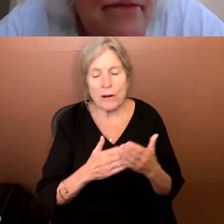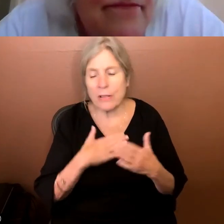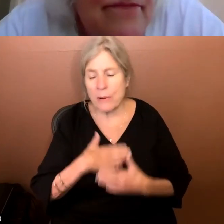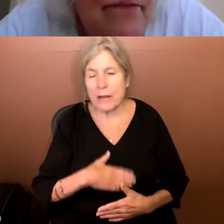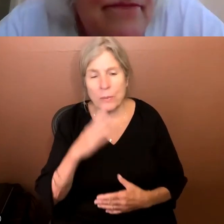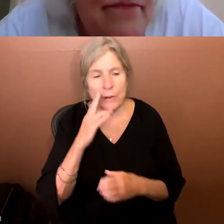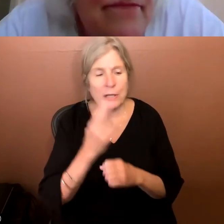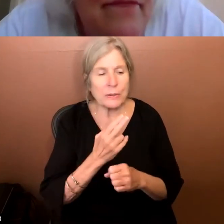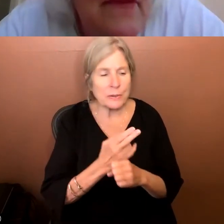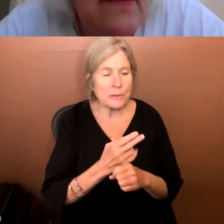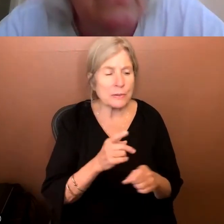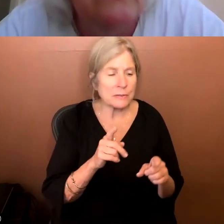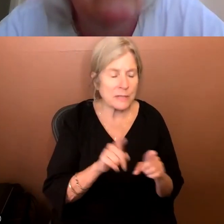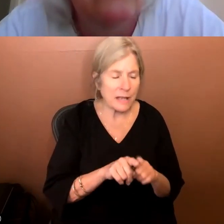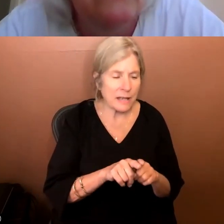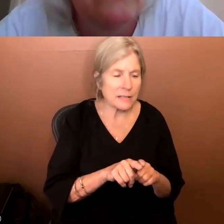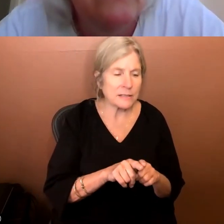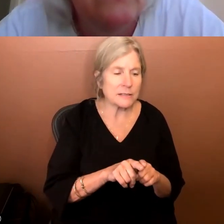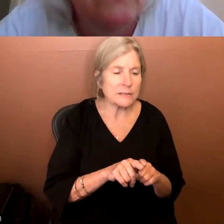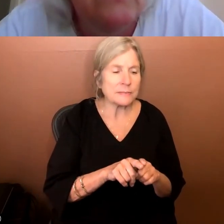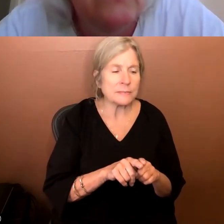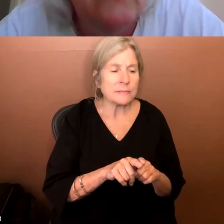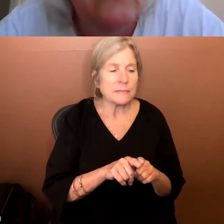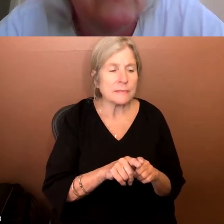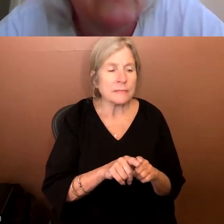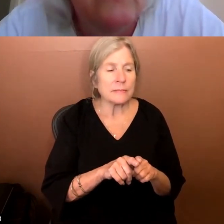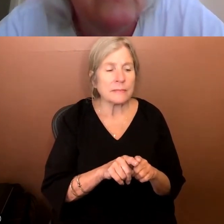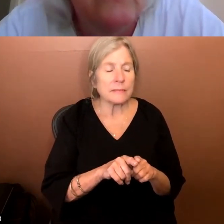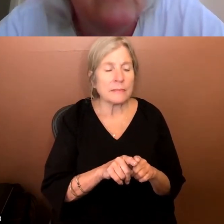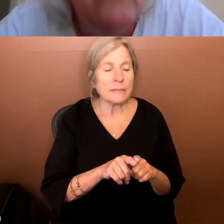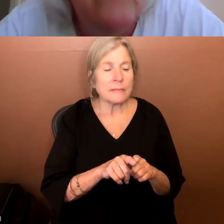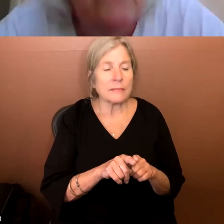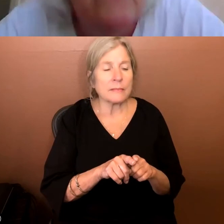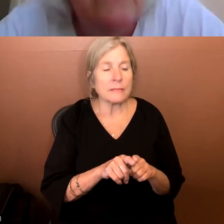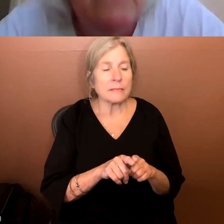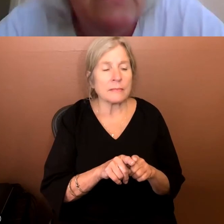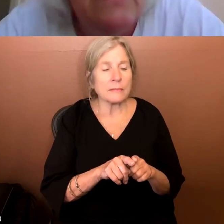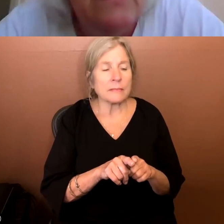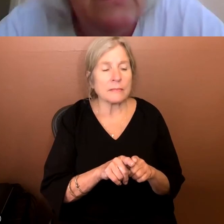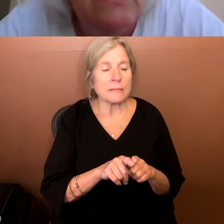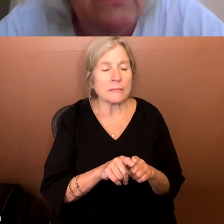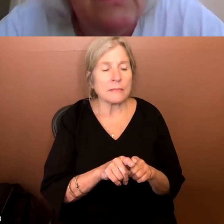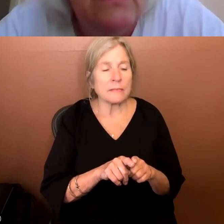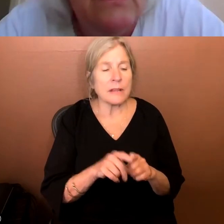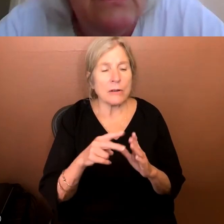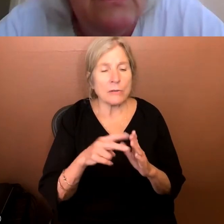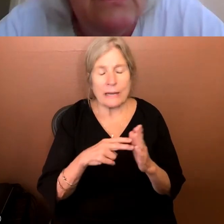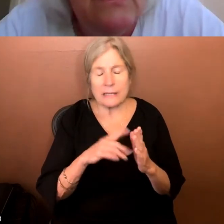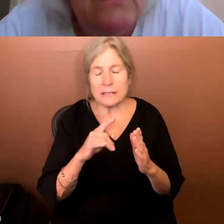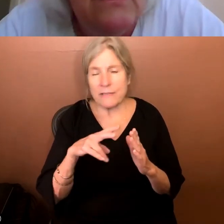reading device. Obviously this experiment draws in what is called embodied